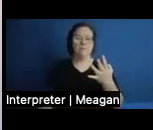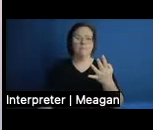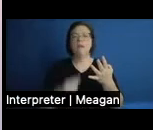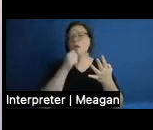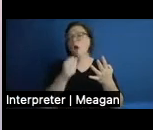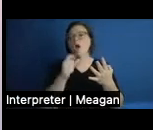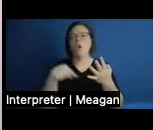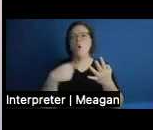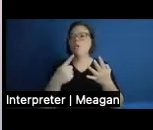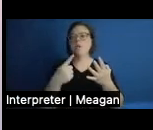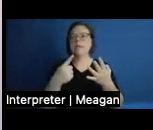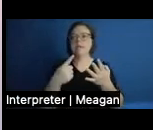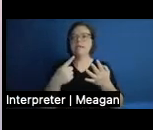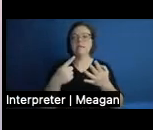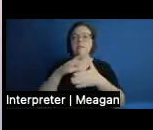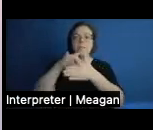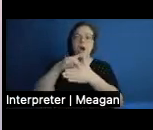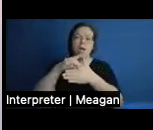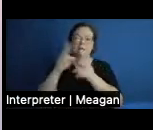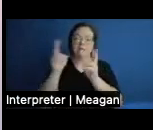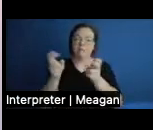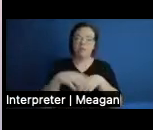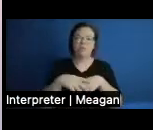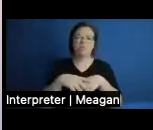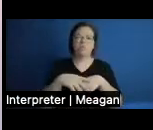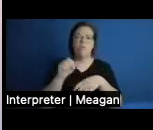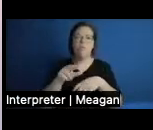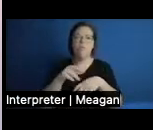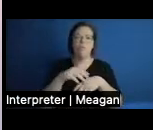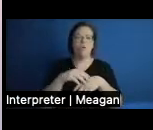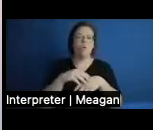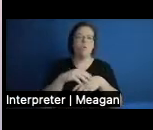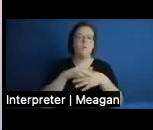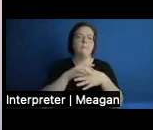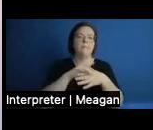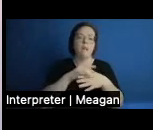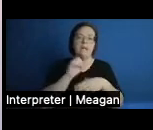of the subject or the body of the speaker, but the ways in which a poem reminds us